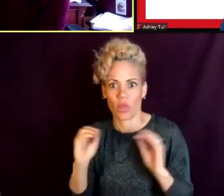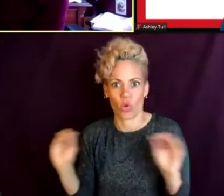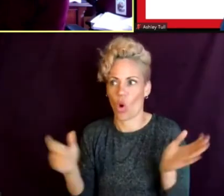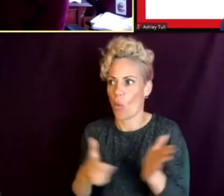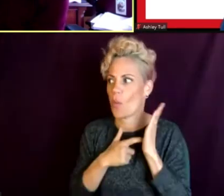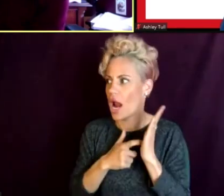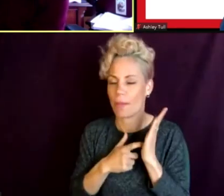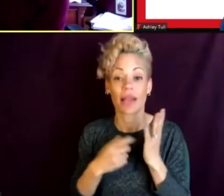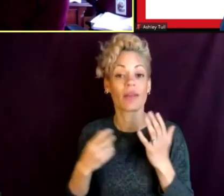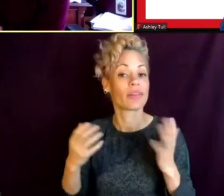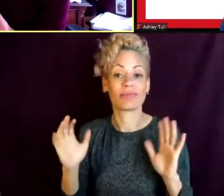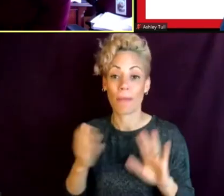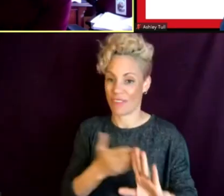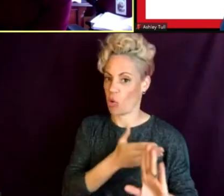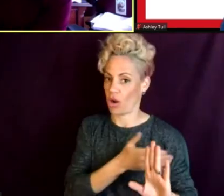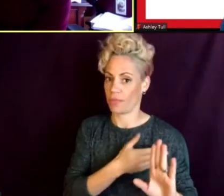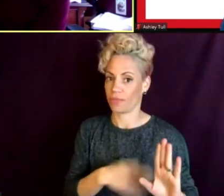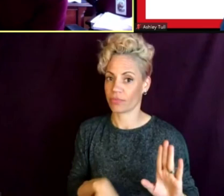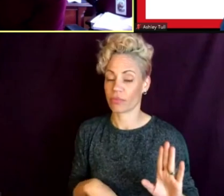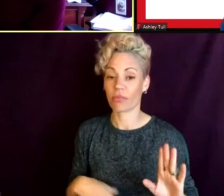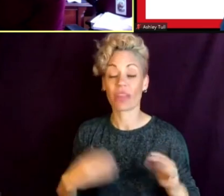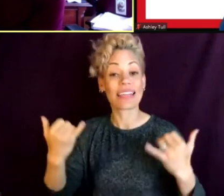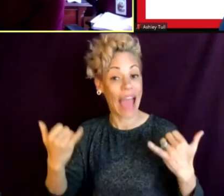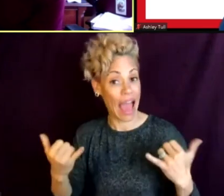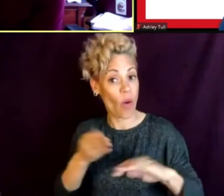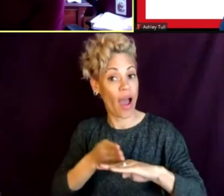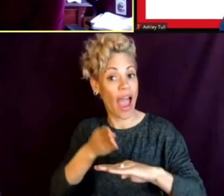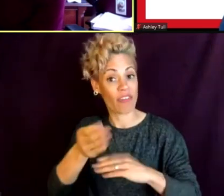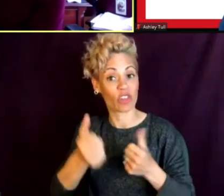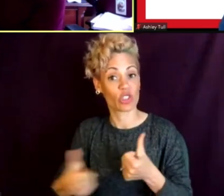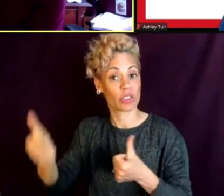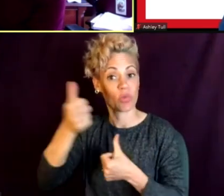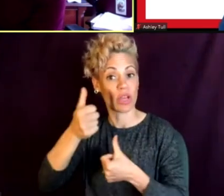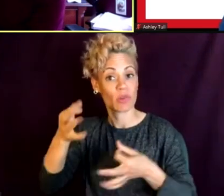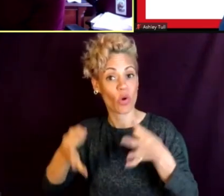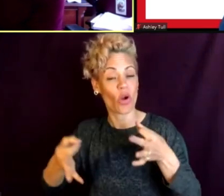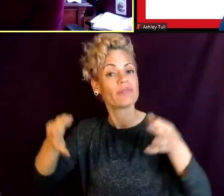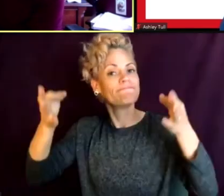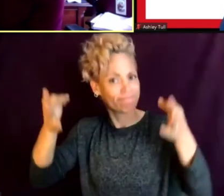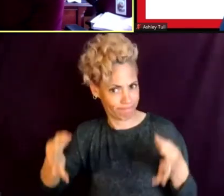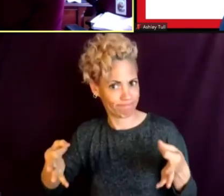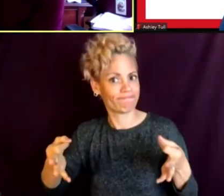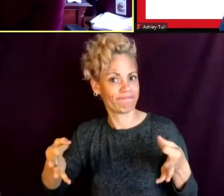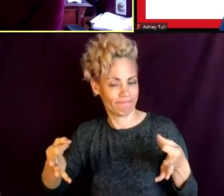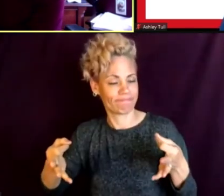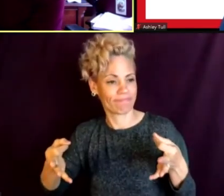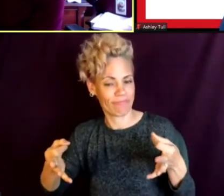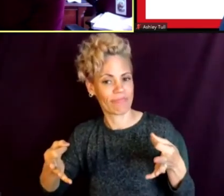Now, as a result of the Supreme court decision to uphold it appellate court decision